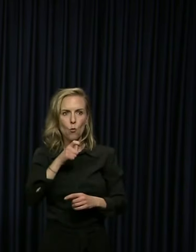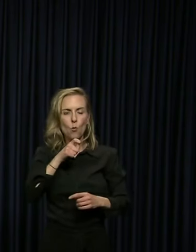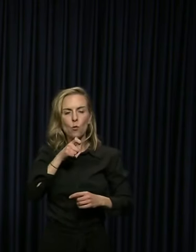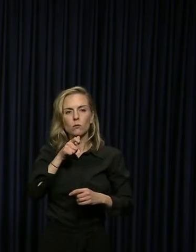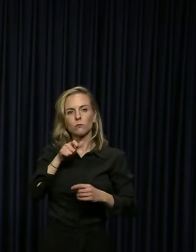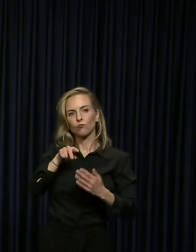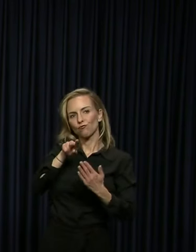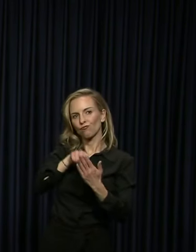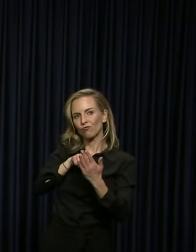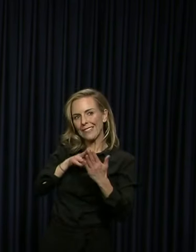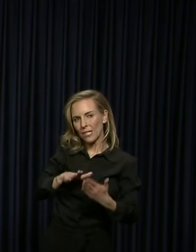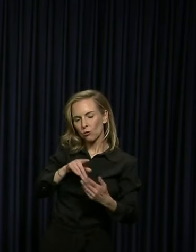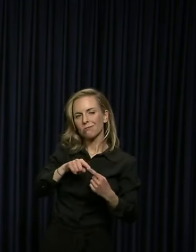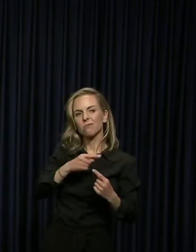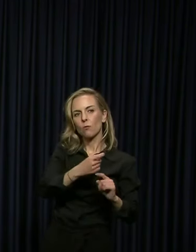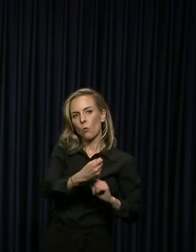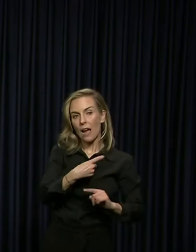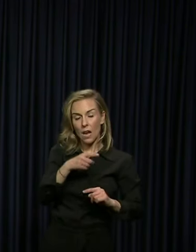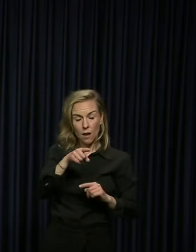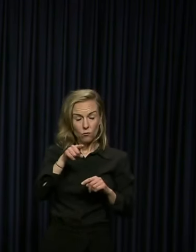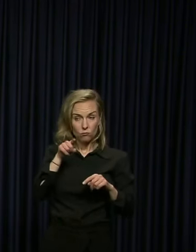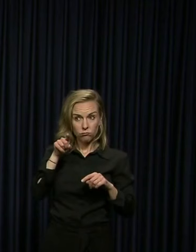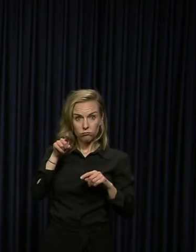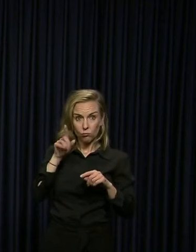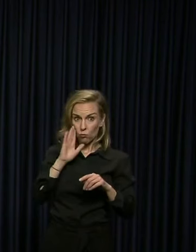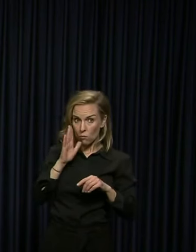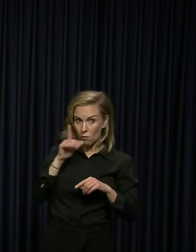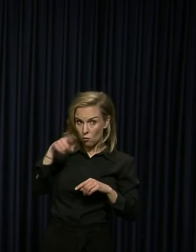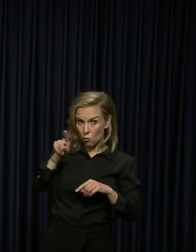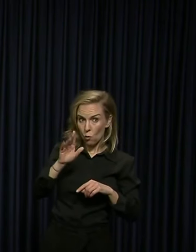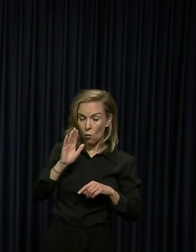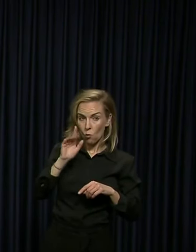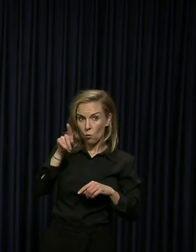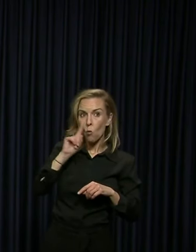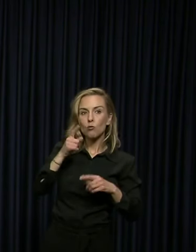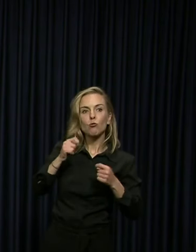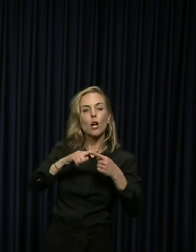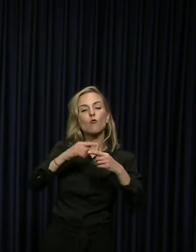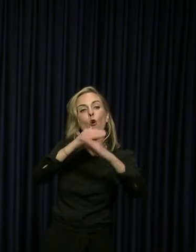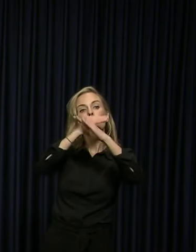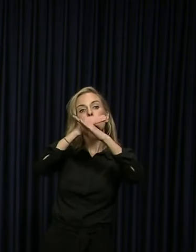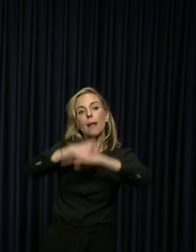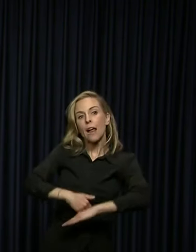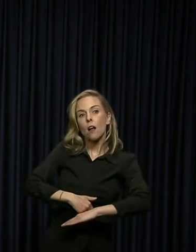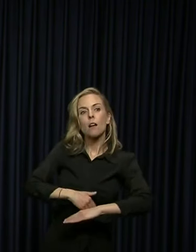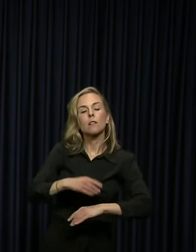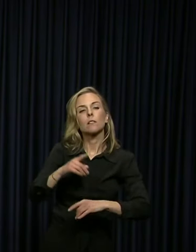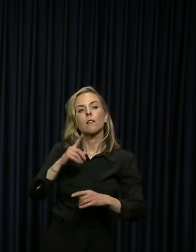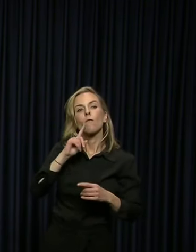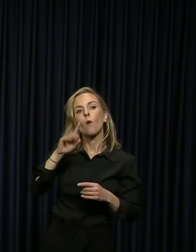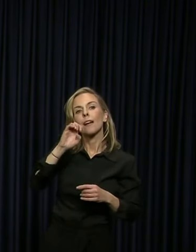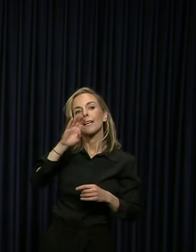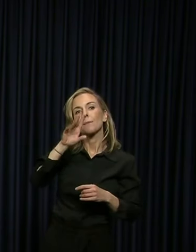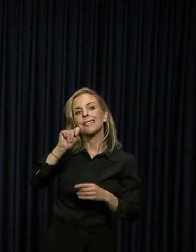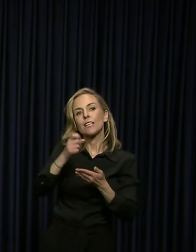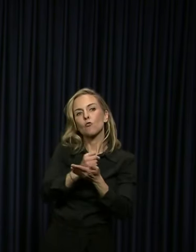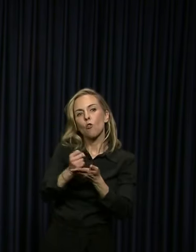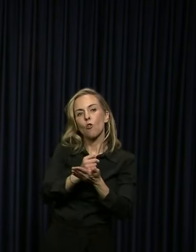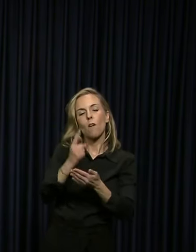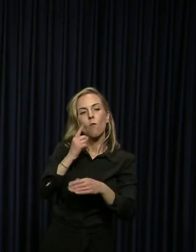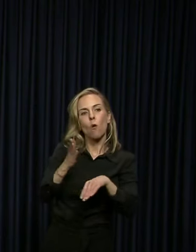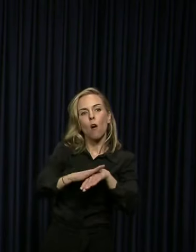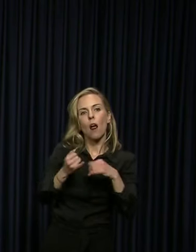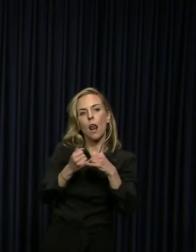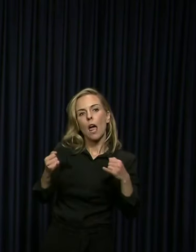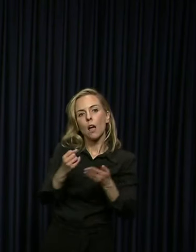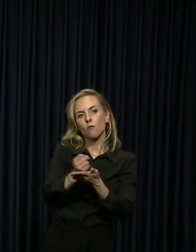MAKE SENSE.